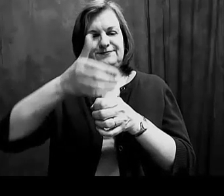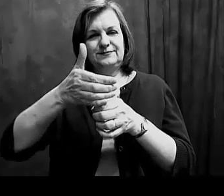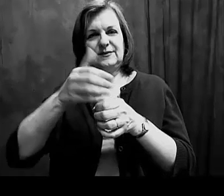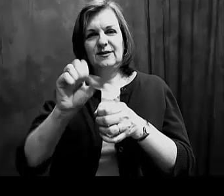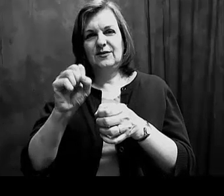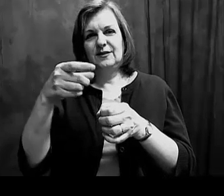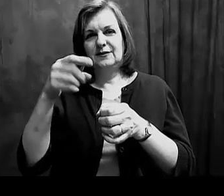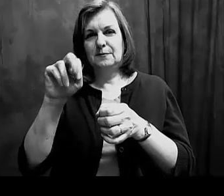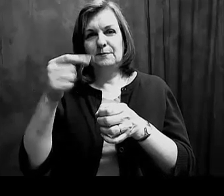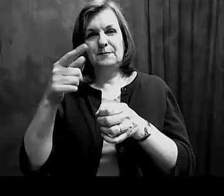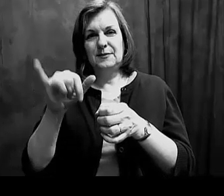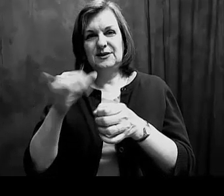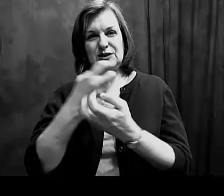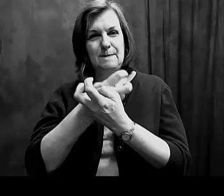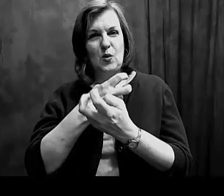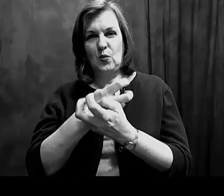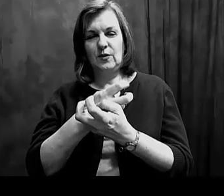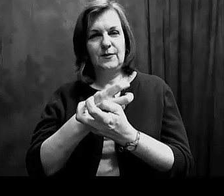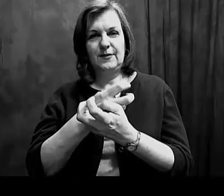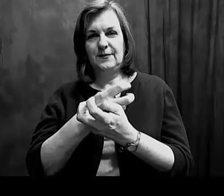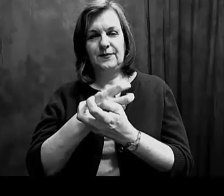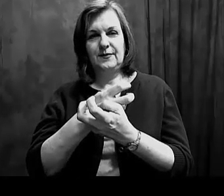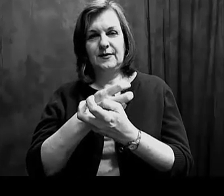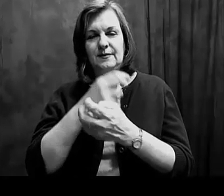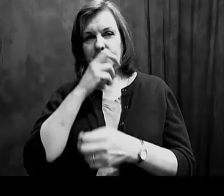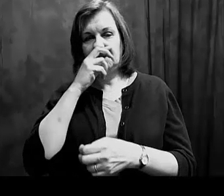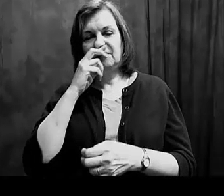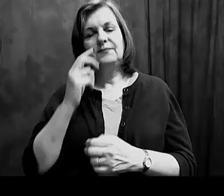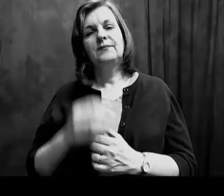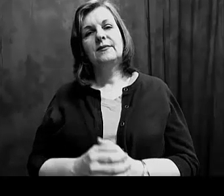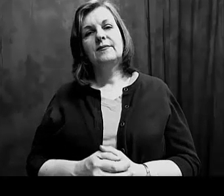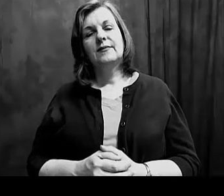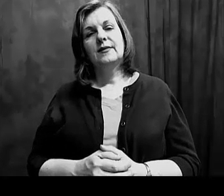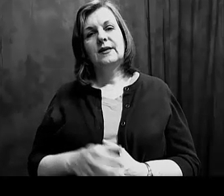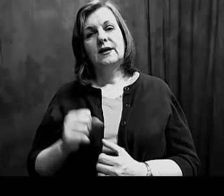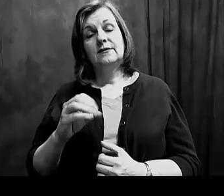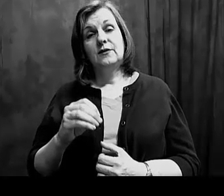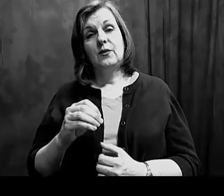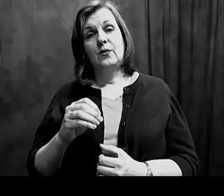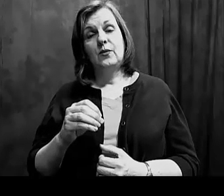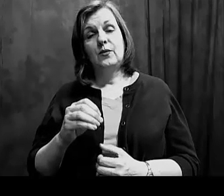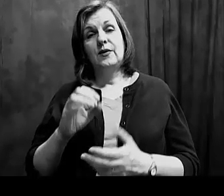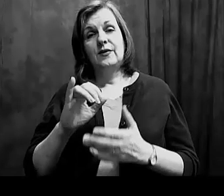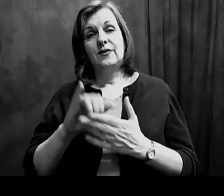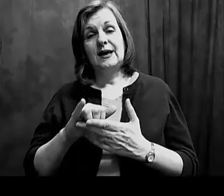so the interaction between the two lets us set up your entire skeleton